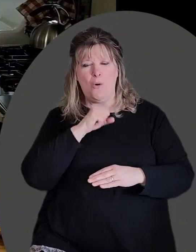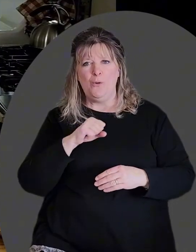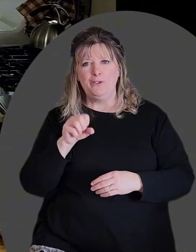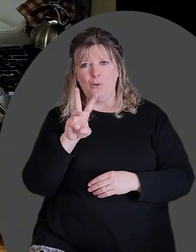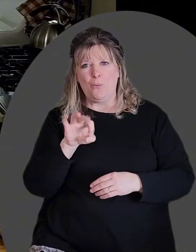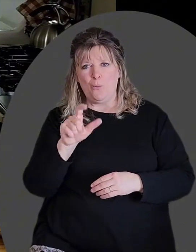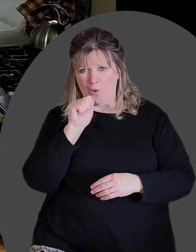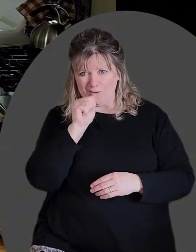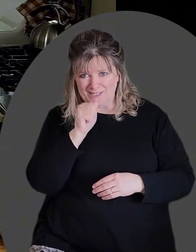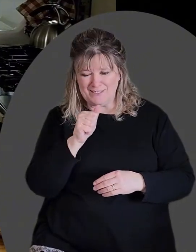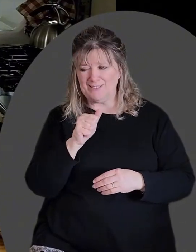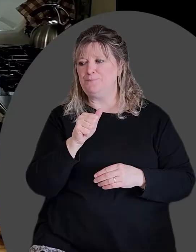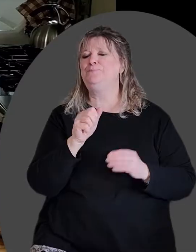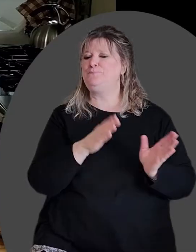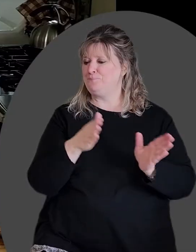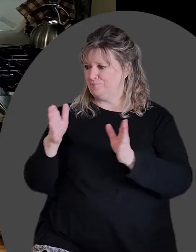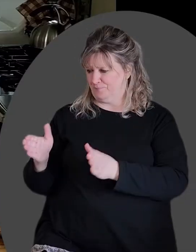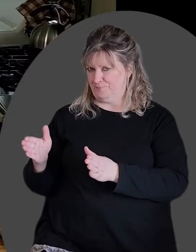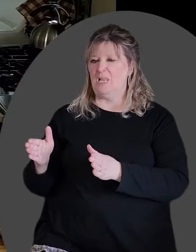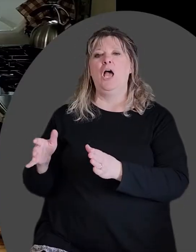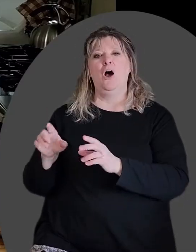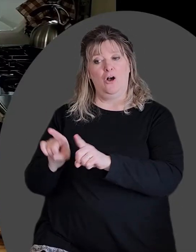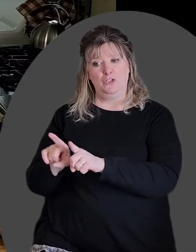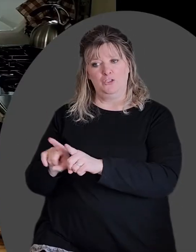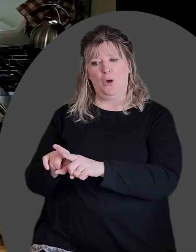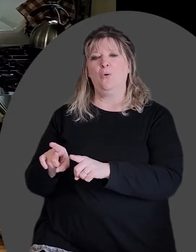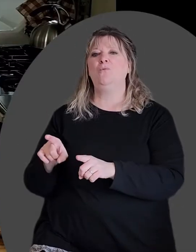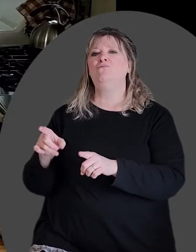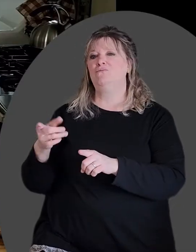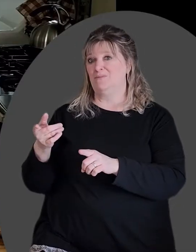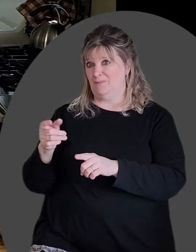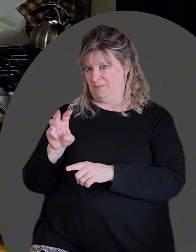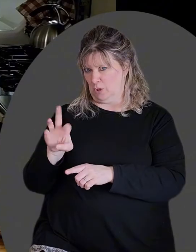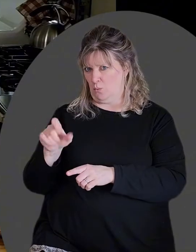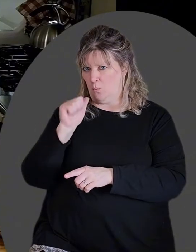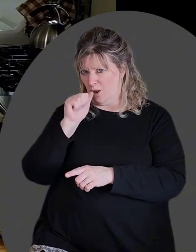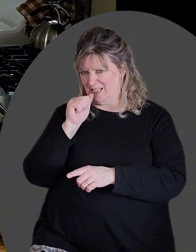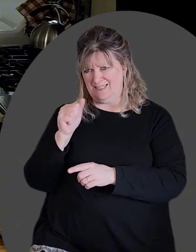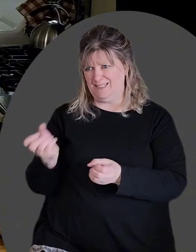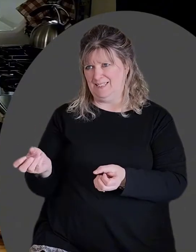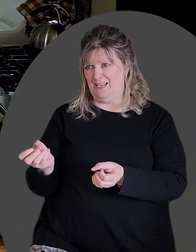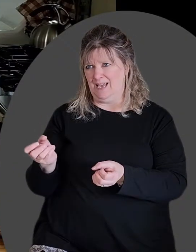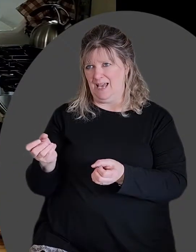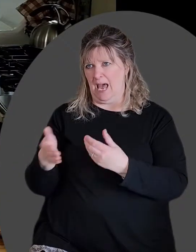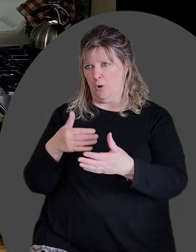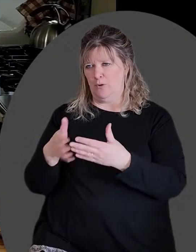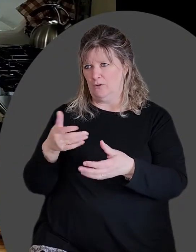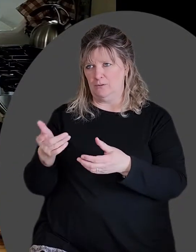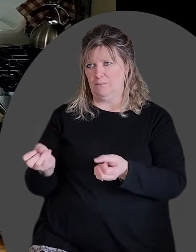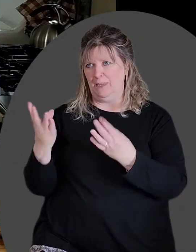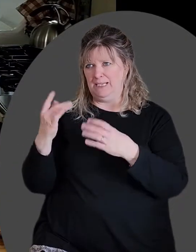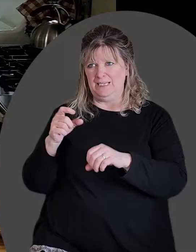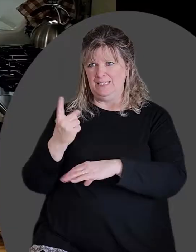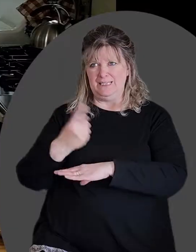and I've got my walnuts that are however many days old they have been soaking here